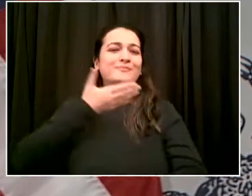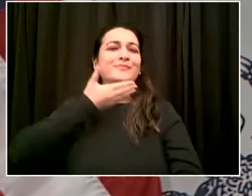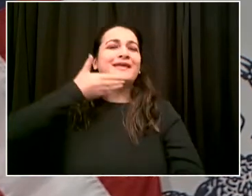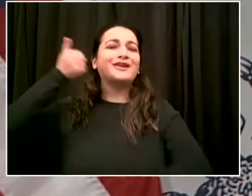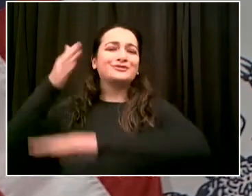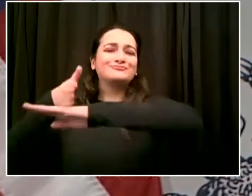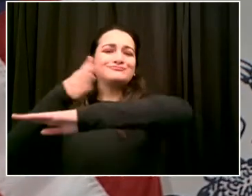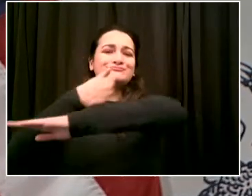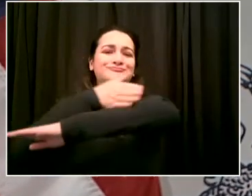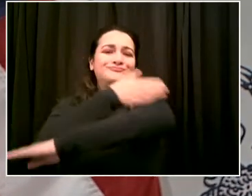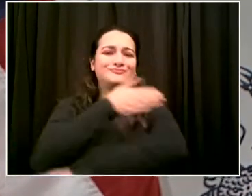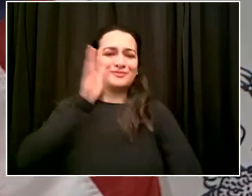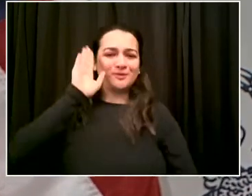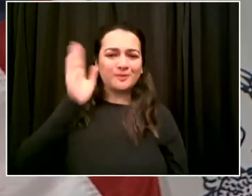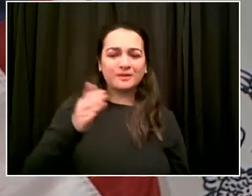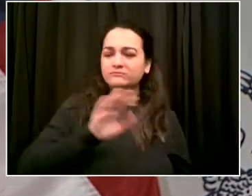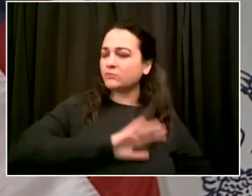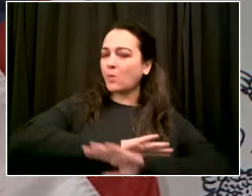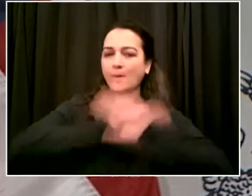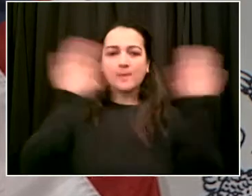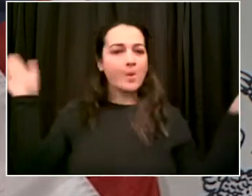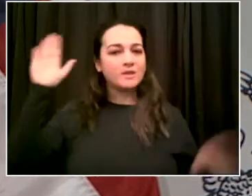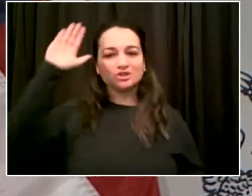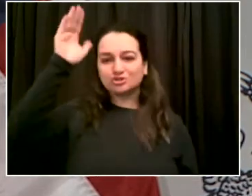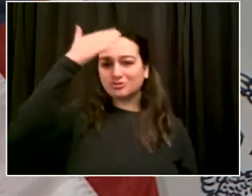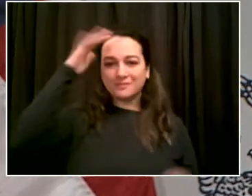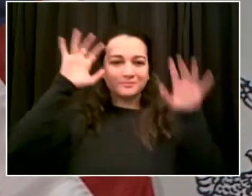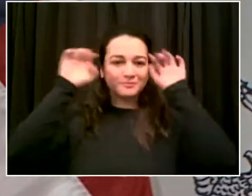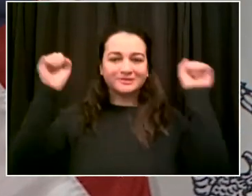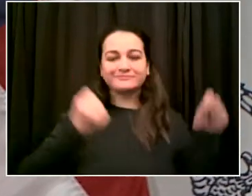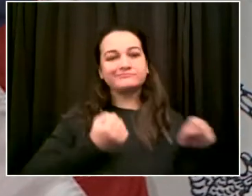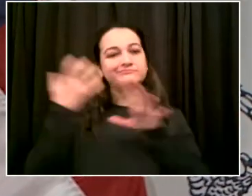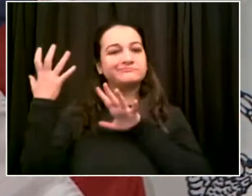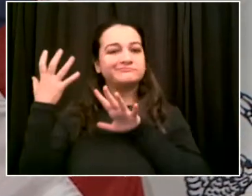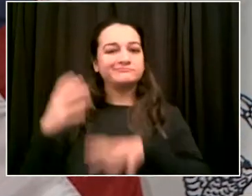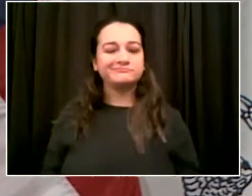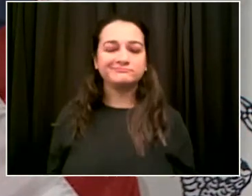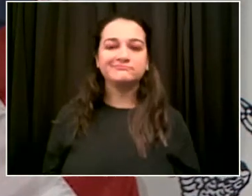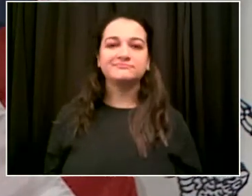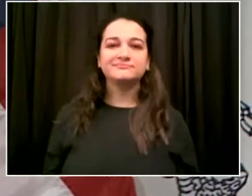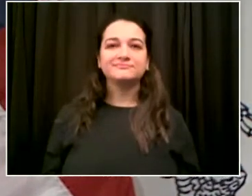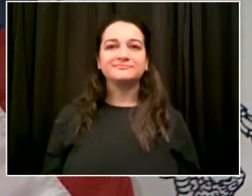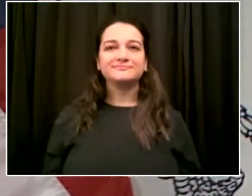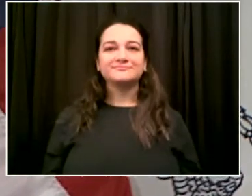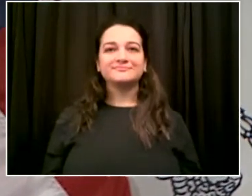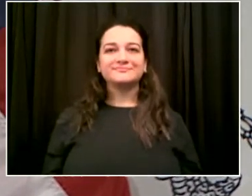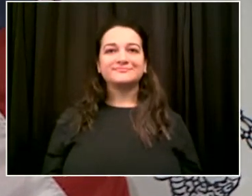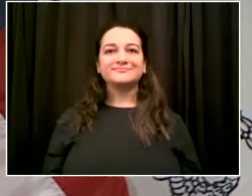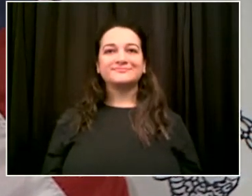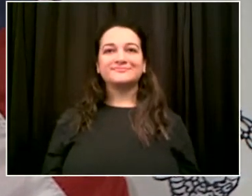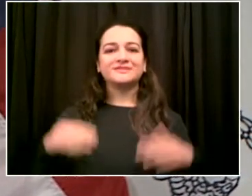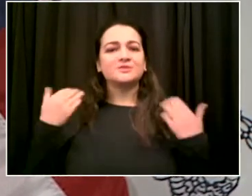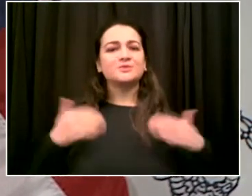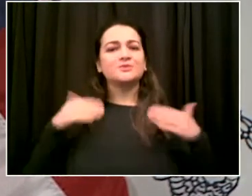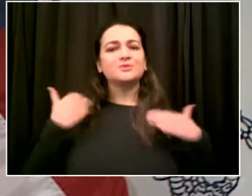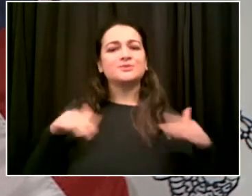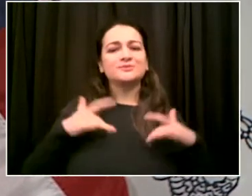FOR THE BETTER FOR THIS NATION, FOR THE CITY. IT IS AN EXCITING MOMENT. ETHRRS E'SOSOM ANAN REASONS TO BE